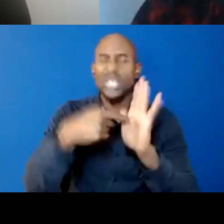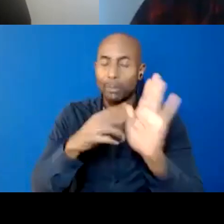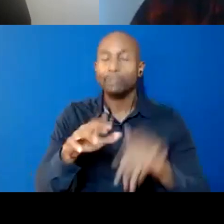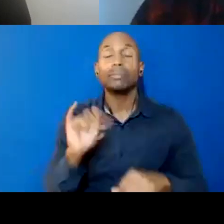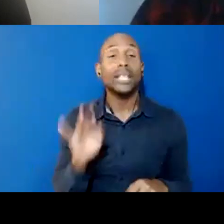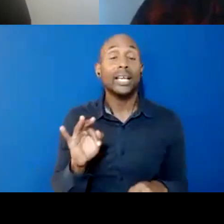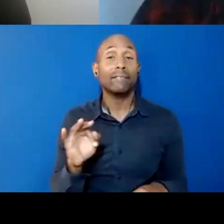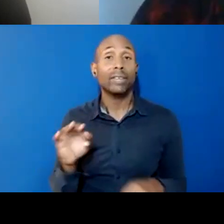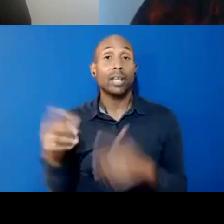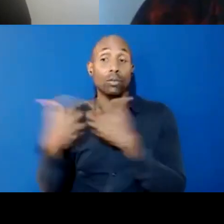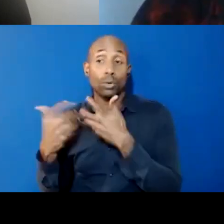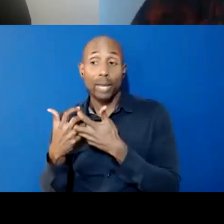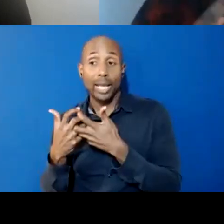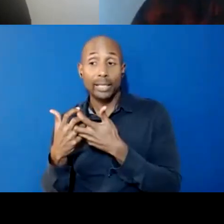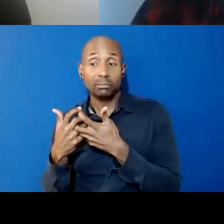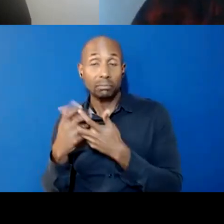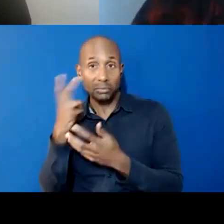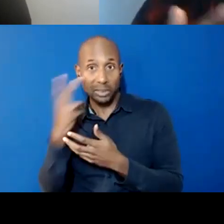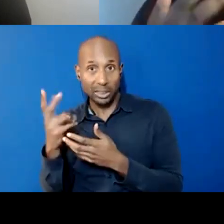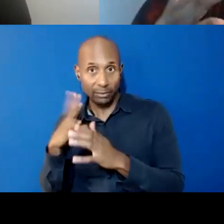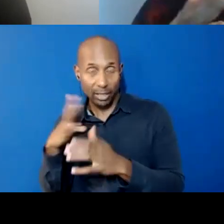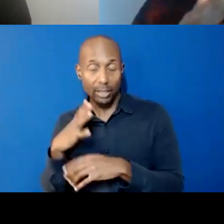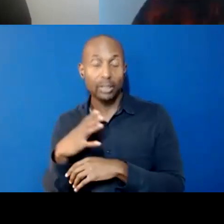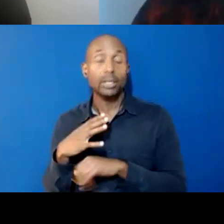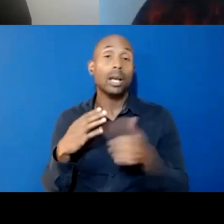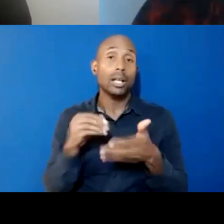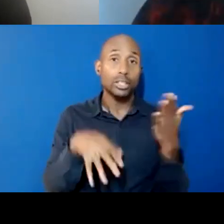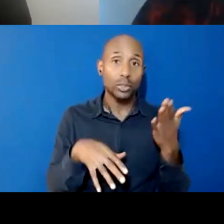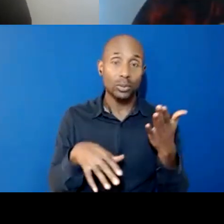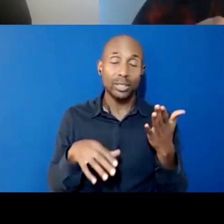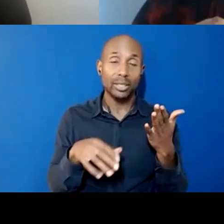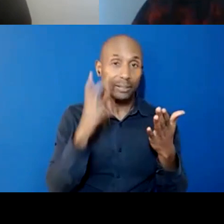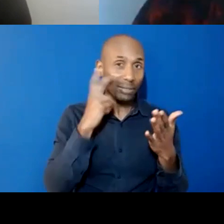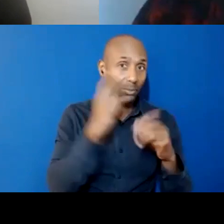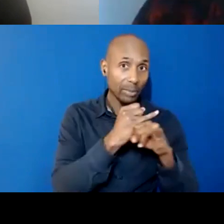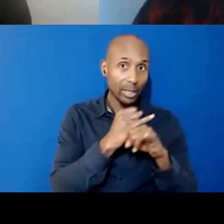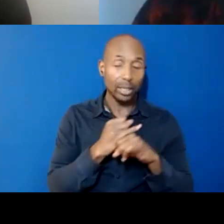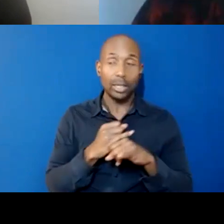They could not move things around.